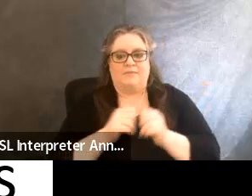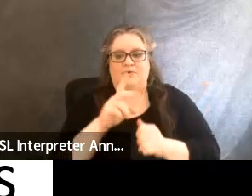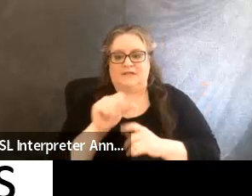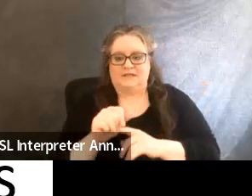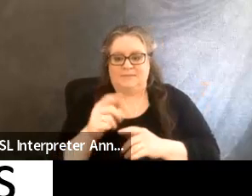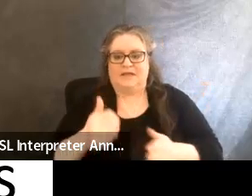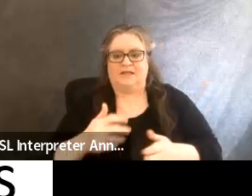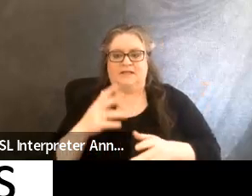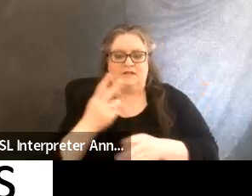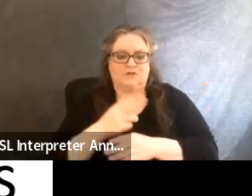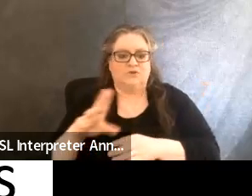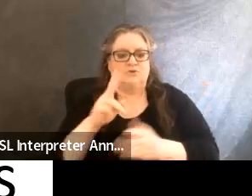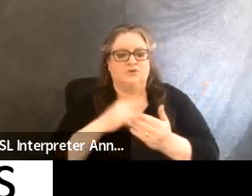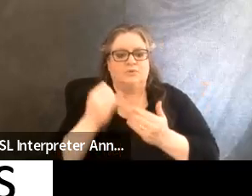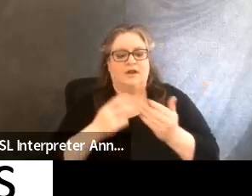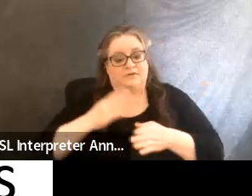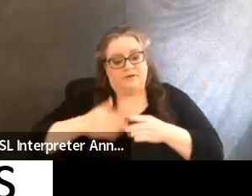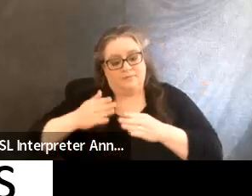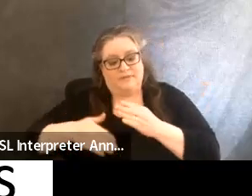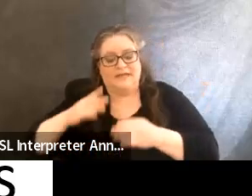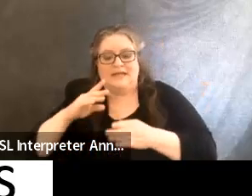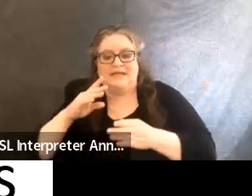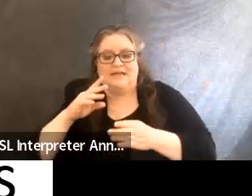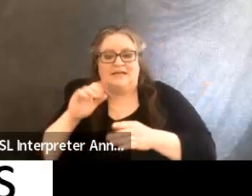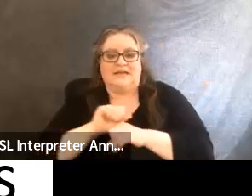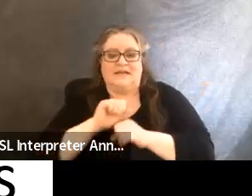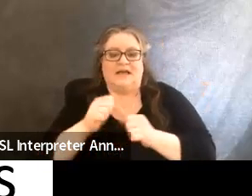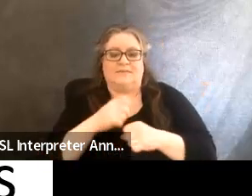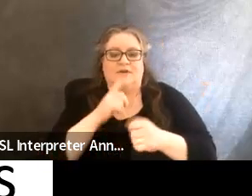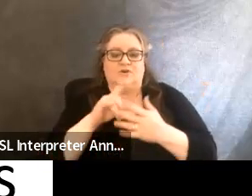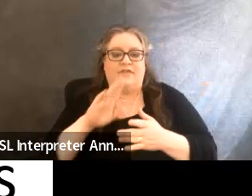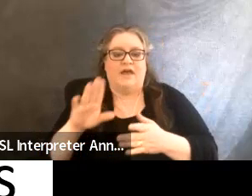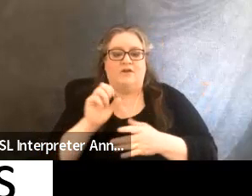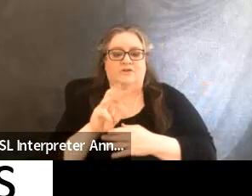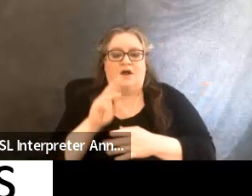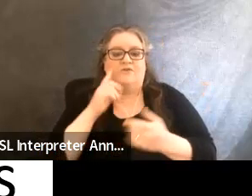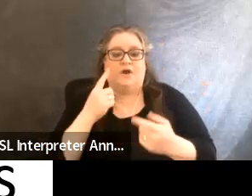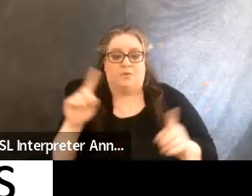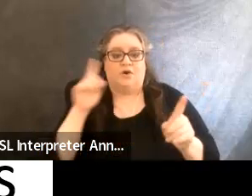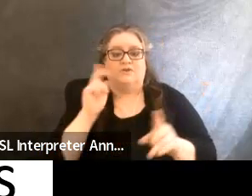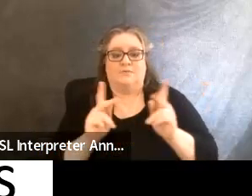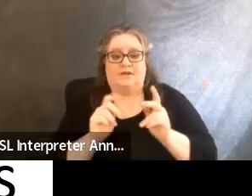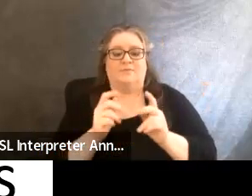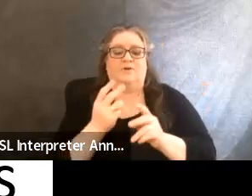by having them complete tests to verify that your website or software truly works for users living with disabilities.